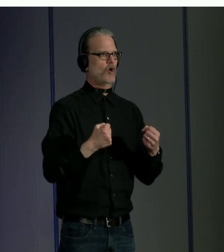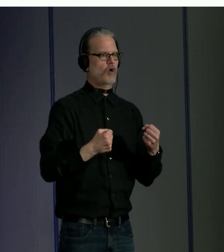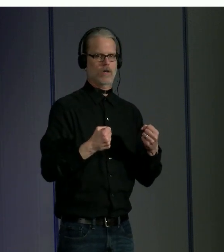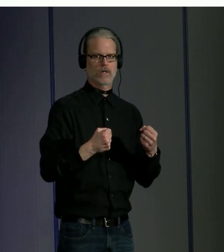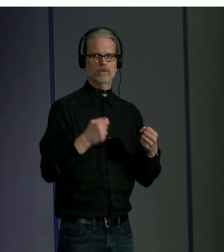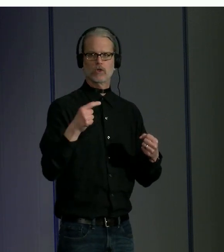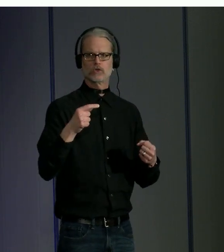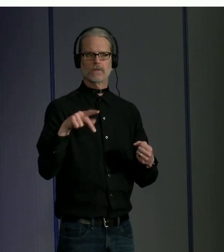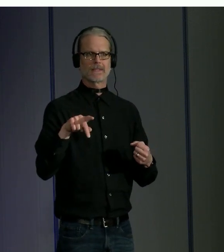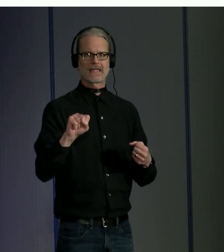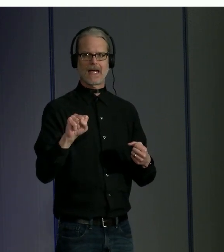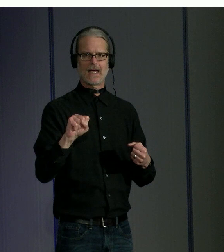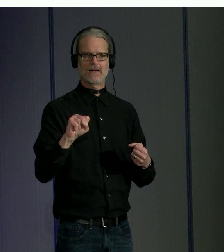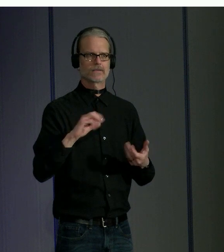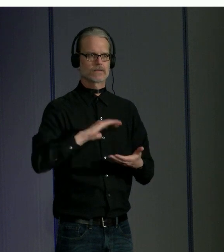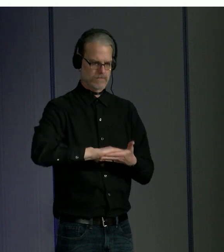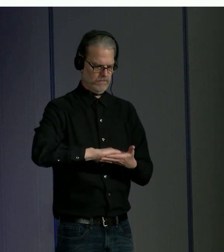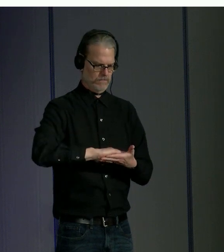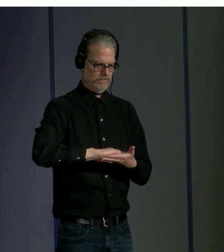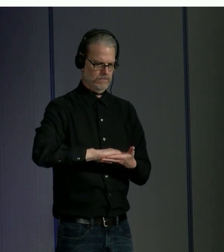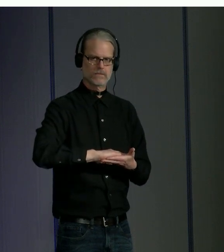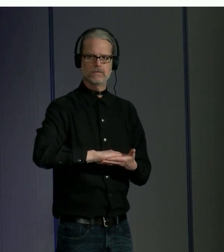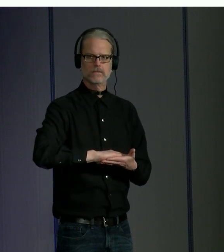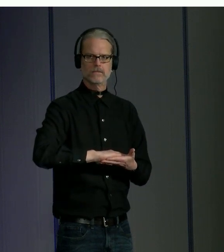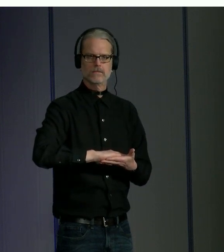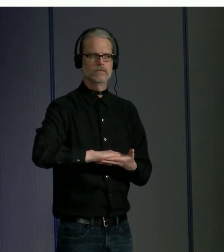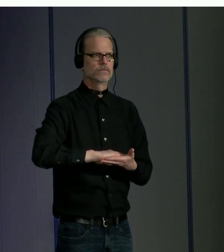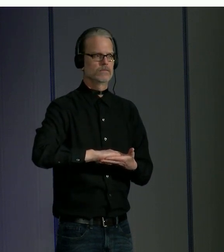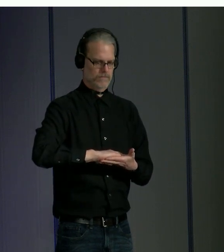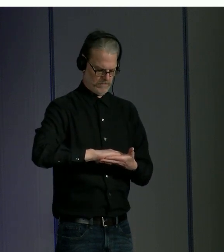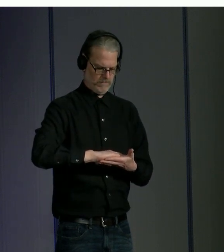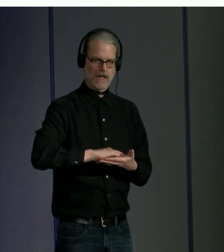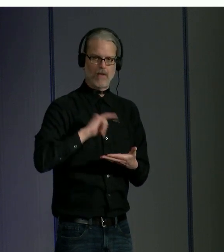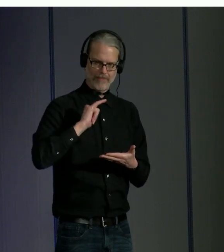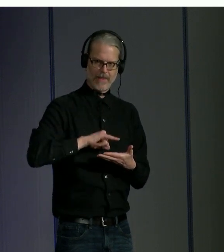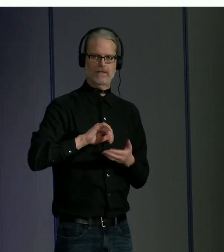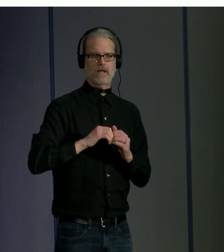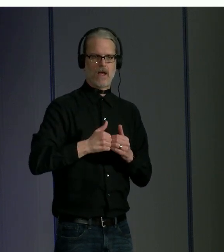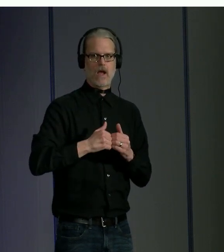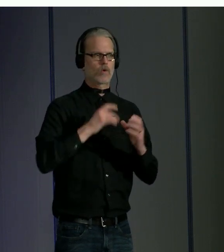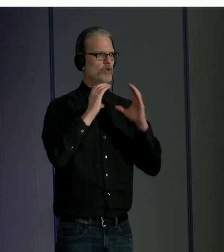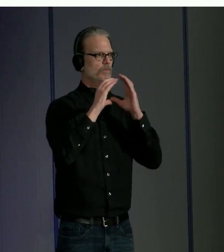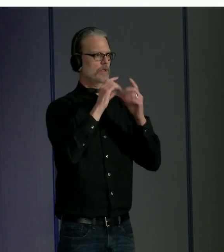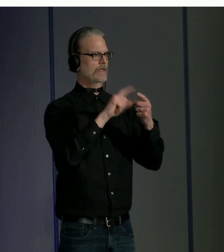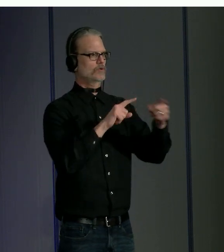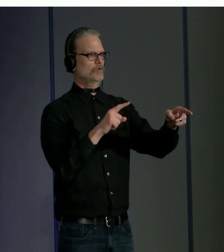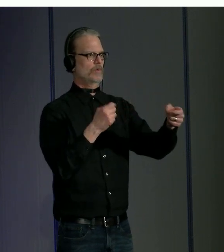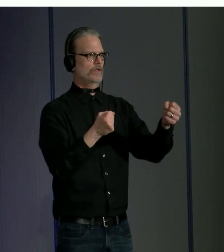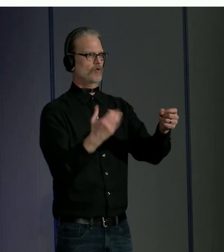has to be the primary mode of communication to the driver instead of your phone which